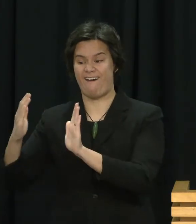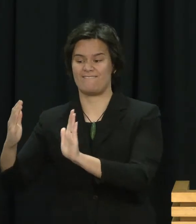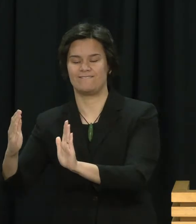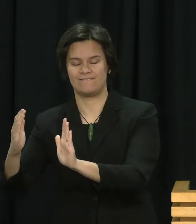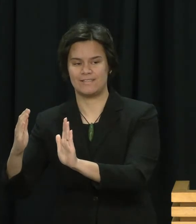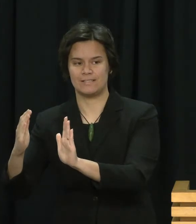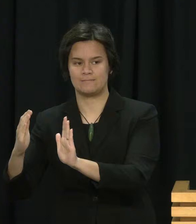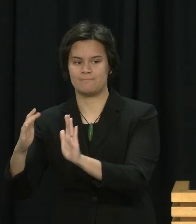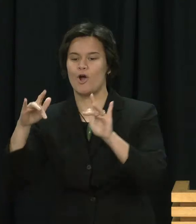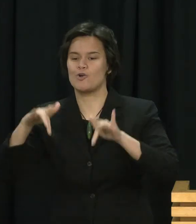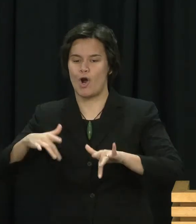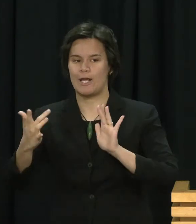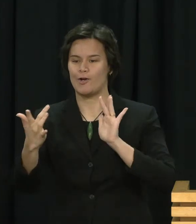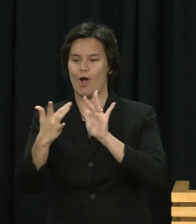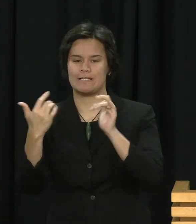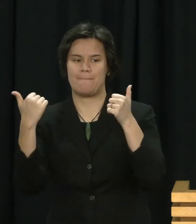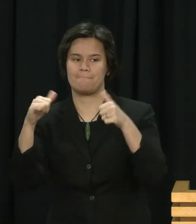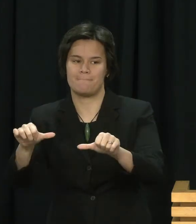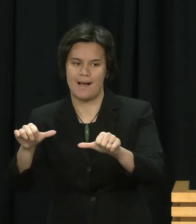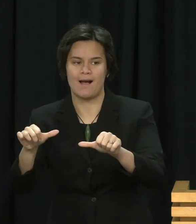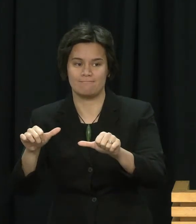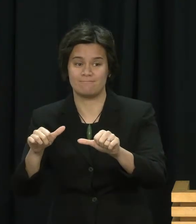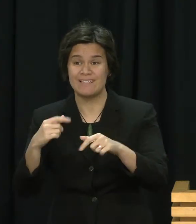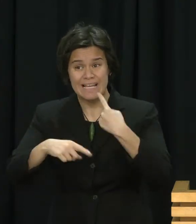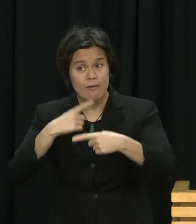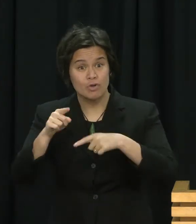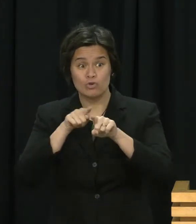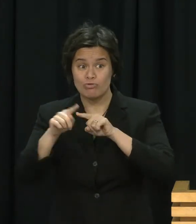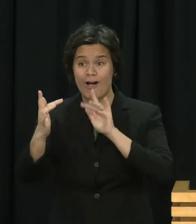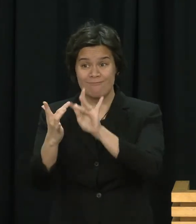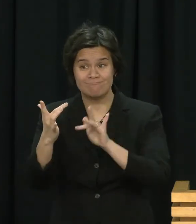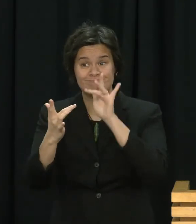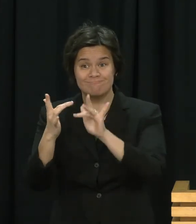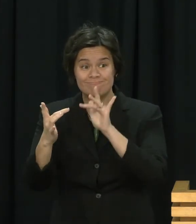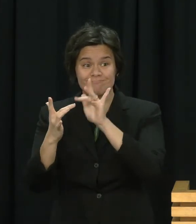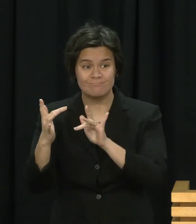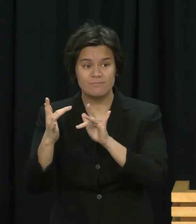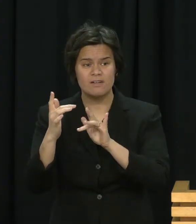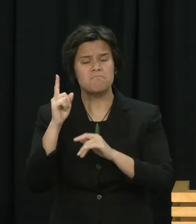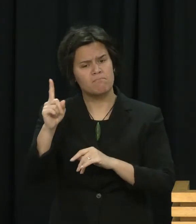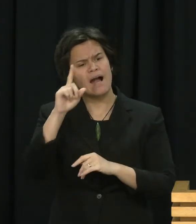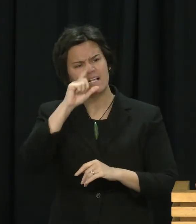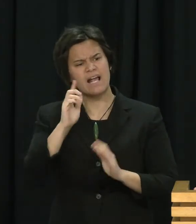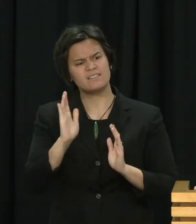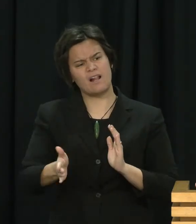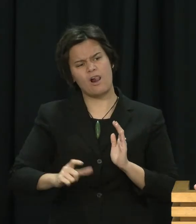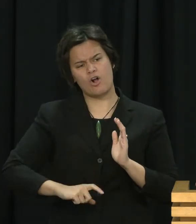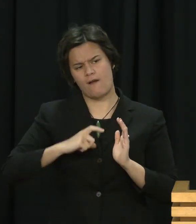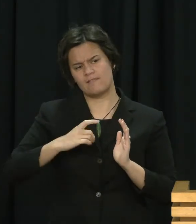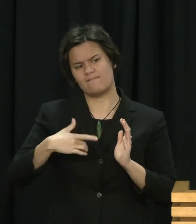result is overdue, the other half we're expecting it and they're being chased by our